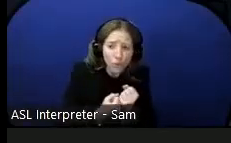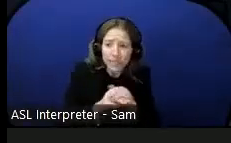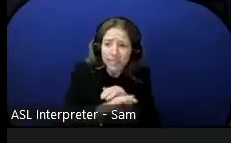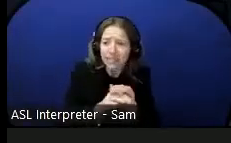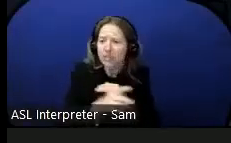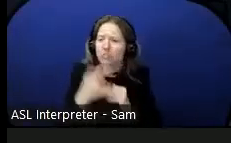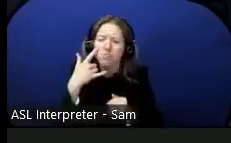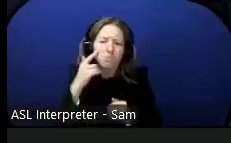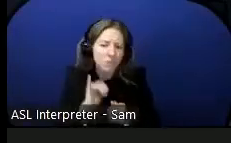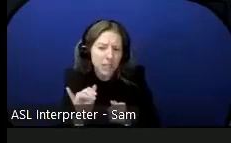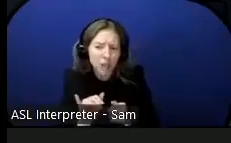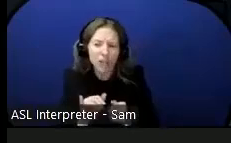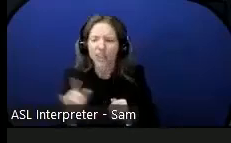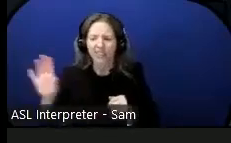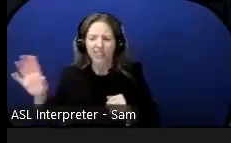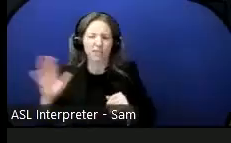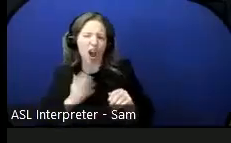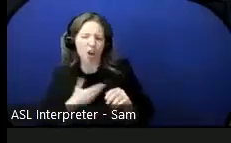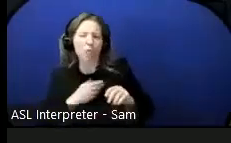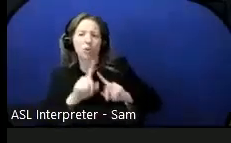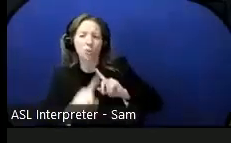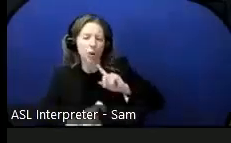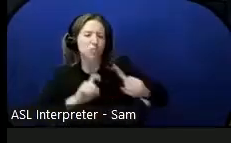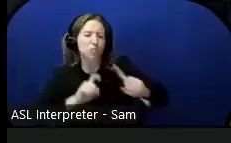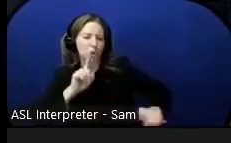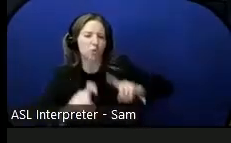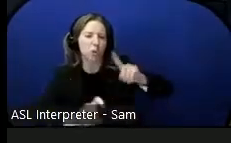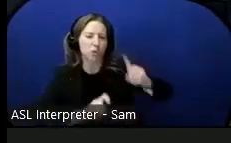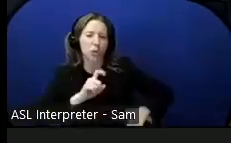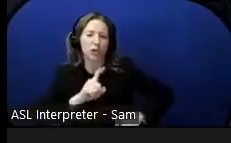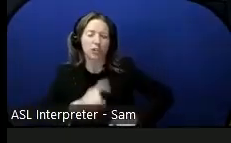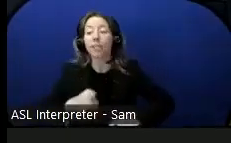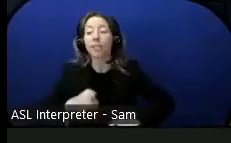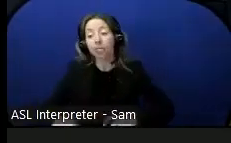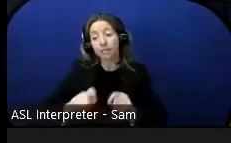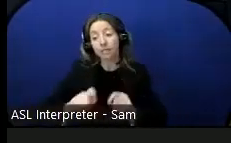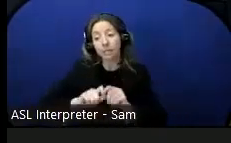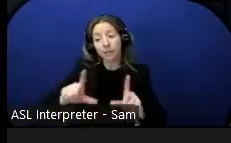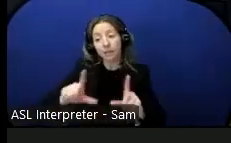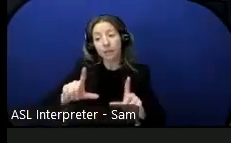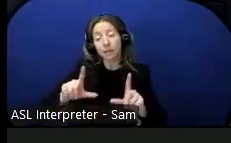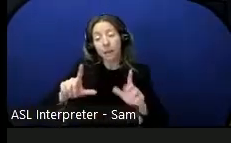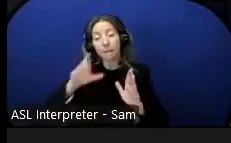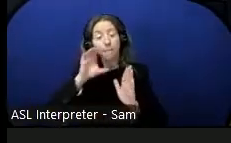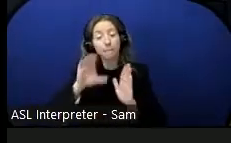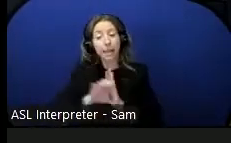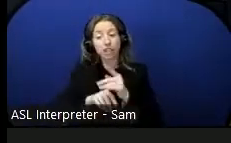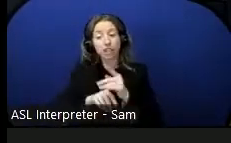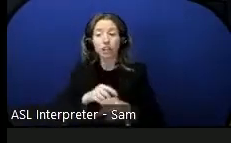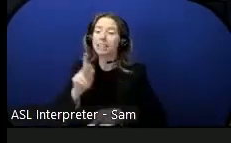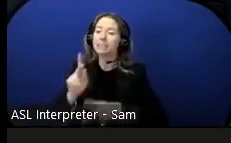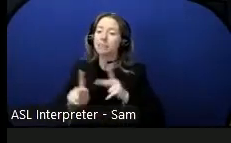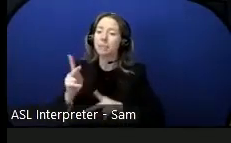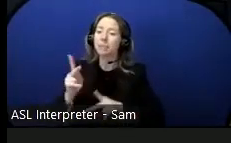This slide shows an image of people putting their hands together in a team huddle formation. We're going to go to the next slide now.